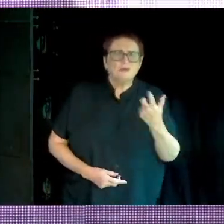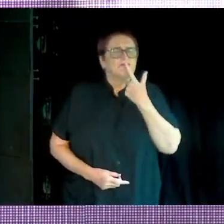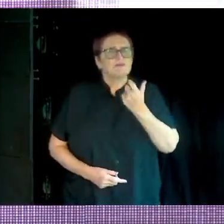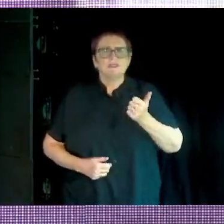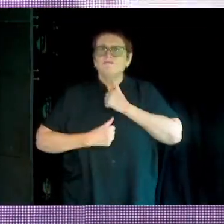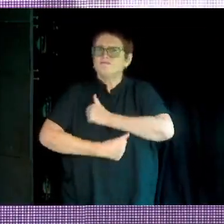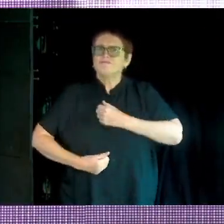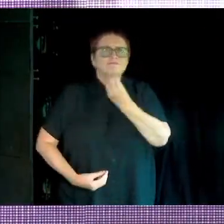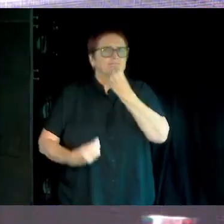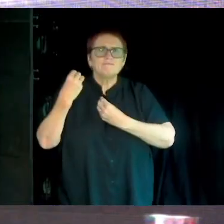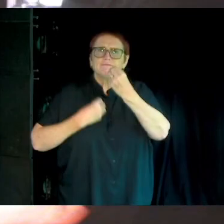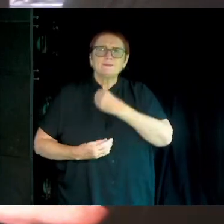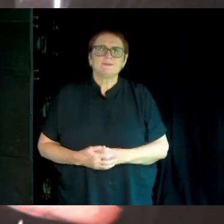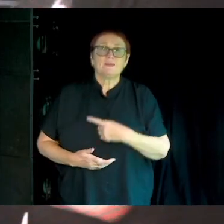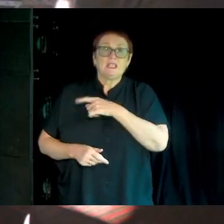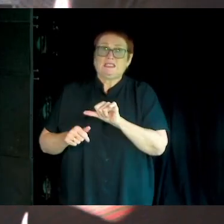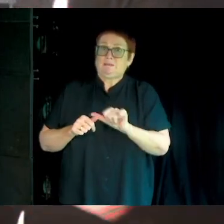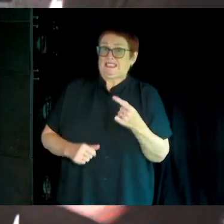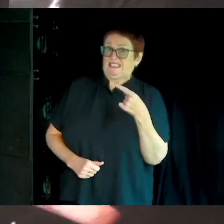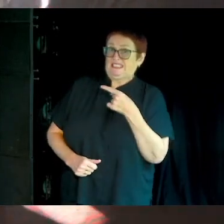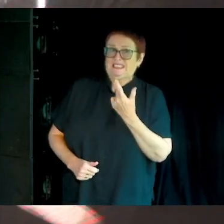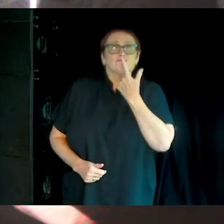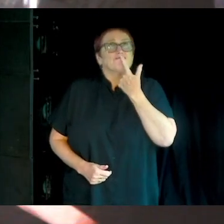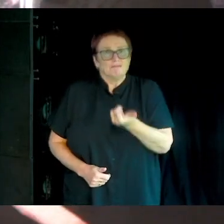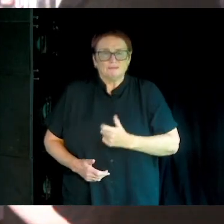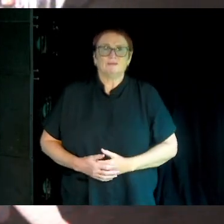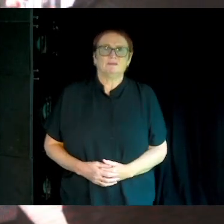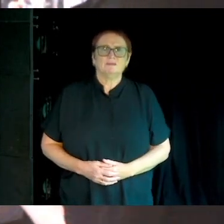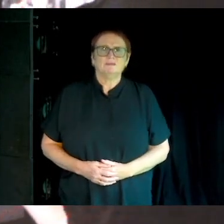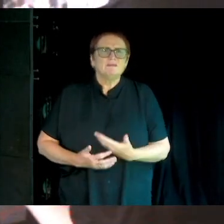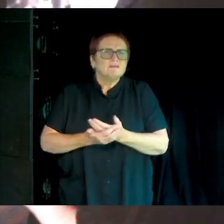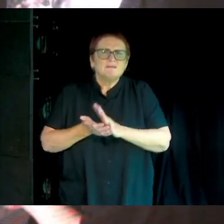size of the claw this is the best part of the crab how do you eat it I always have problem